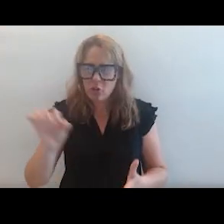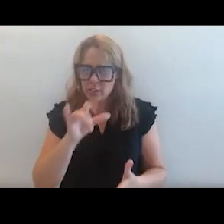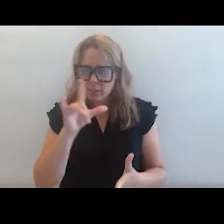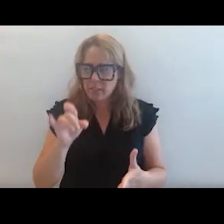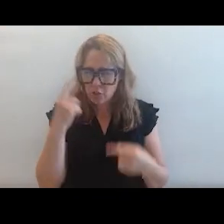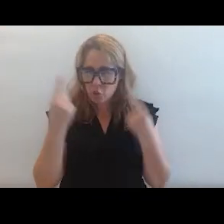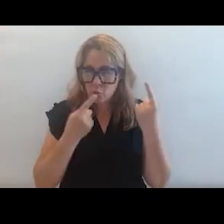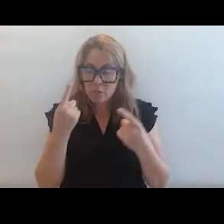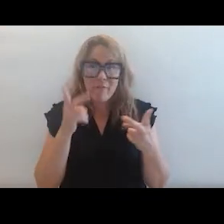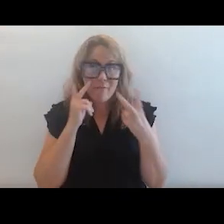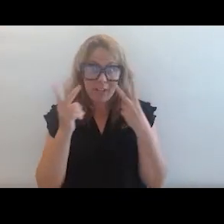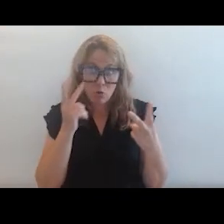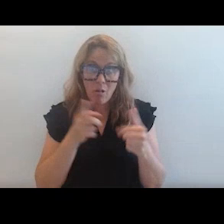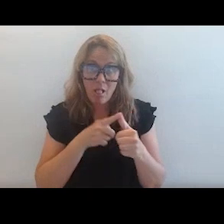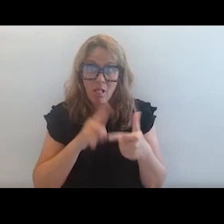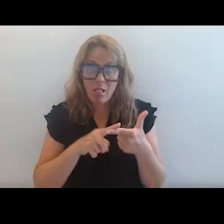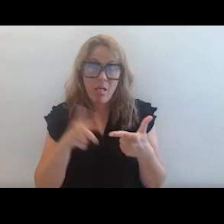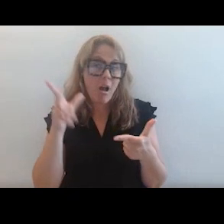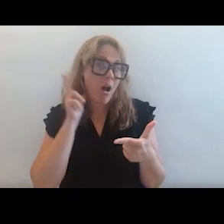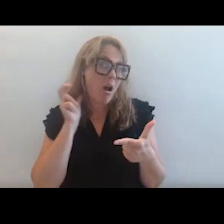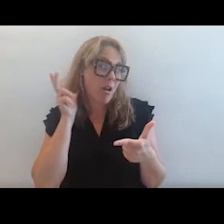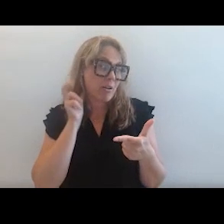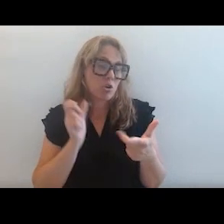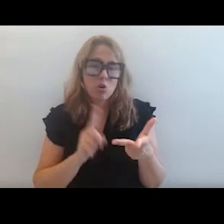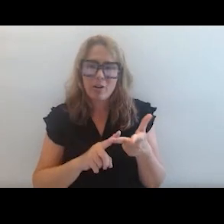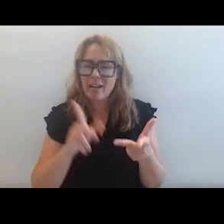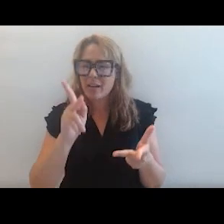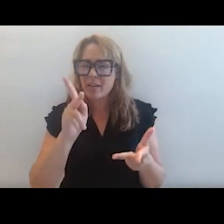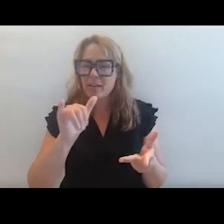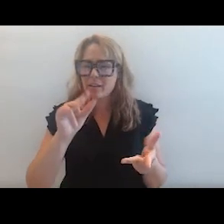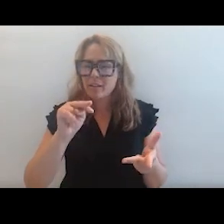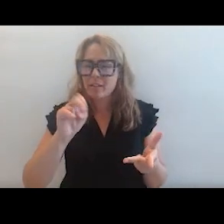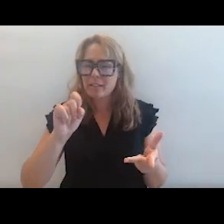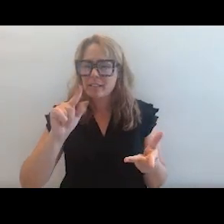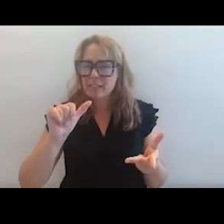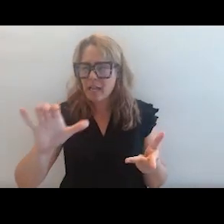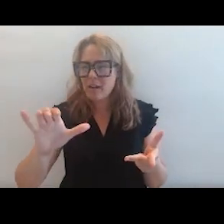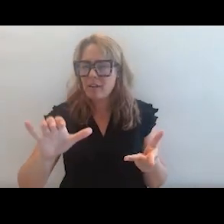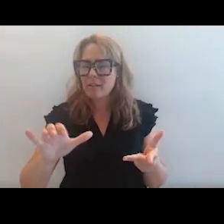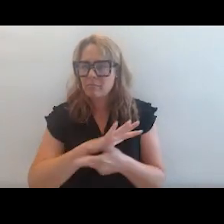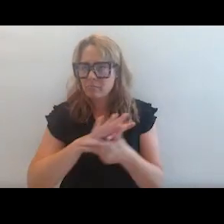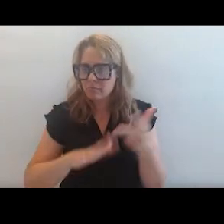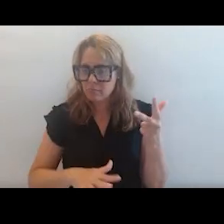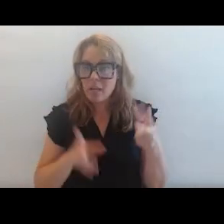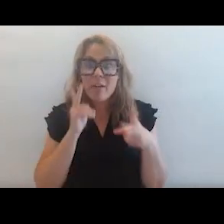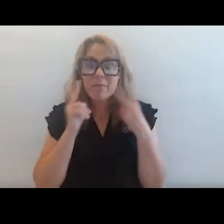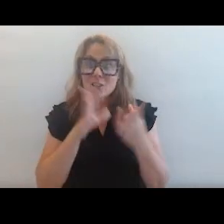visual, auditory, and kinesthetic. Visual learners absorb information